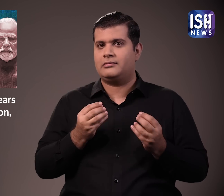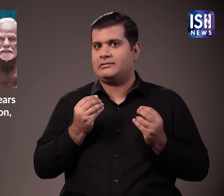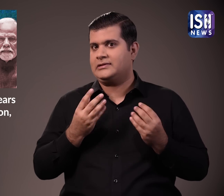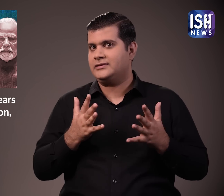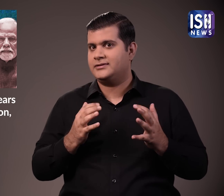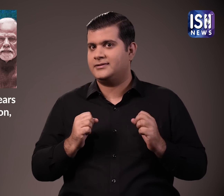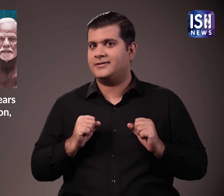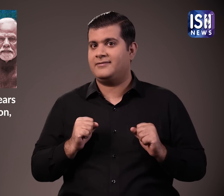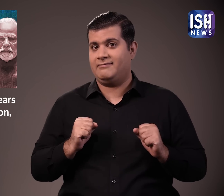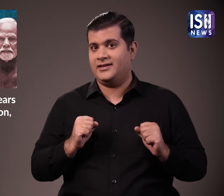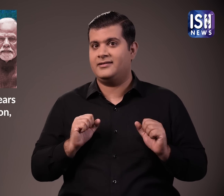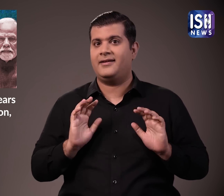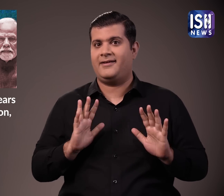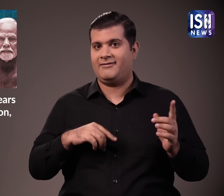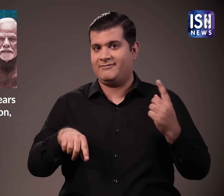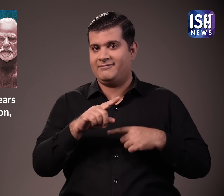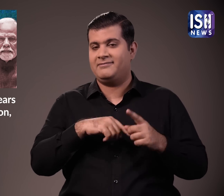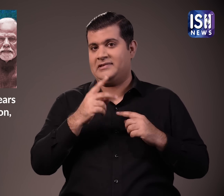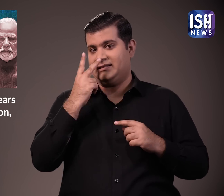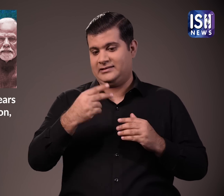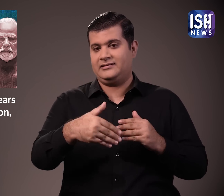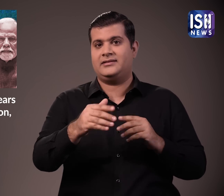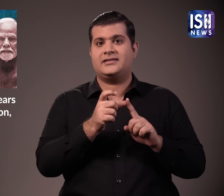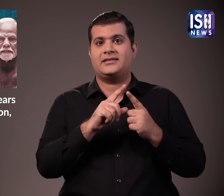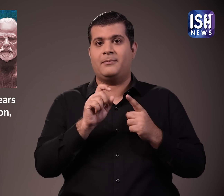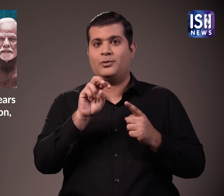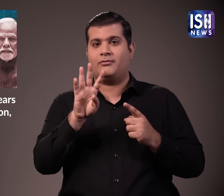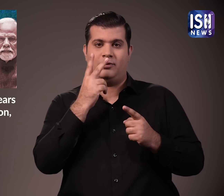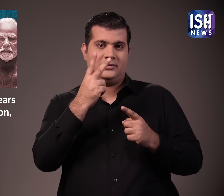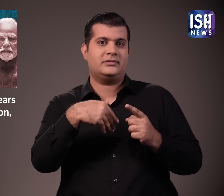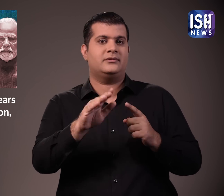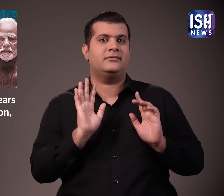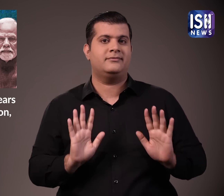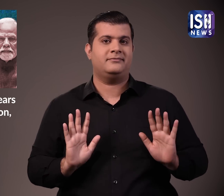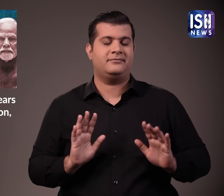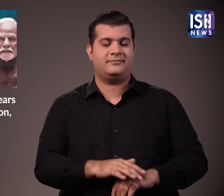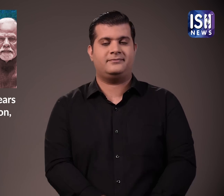This is very tough. Let's see what happens in December 2024.